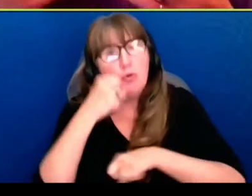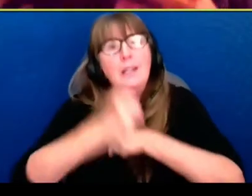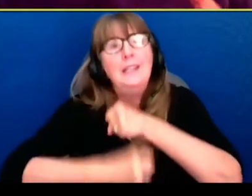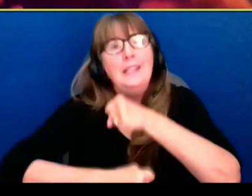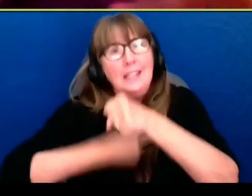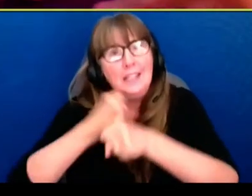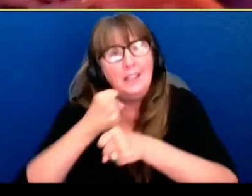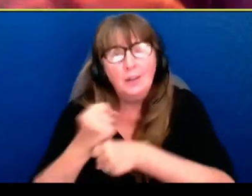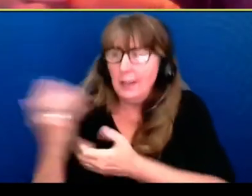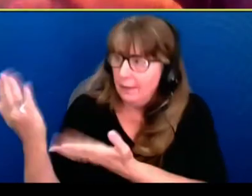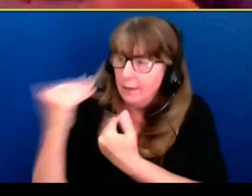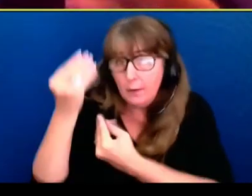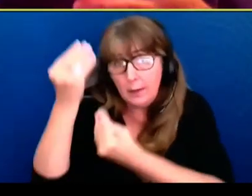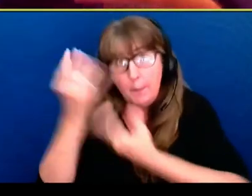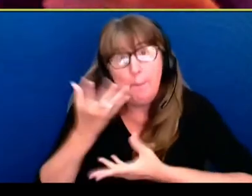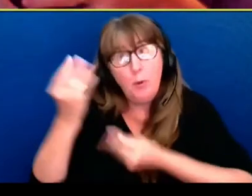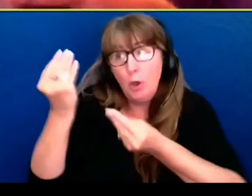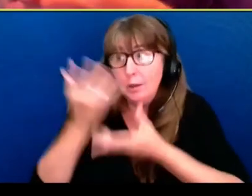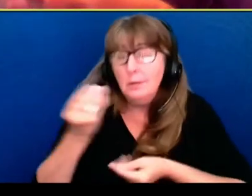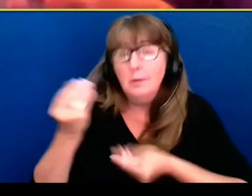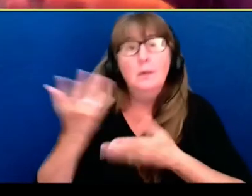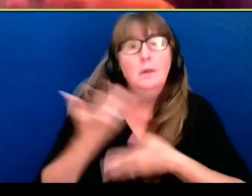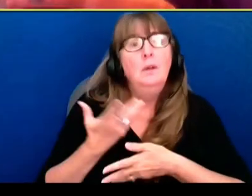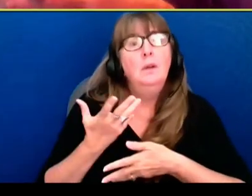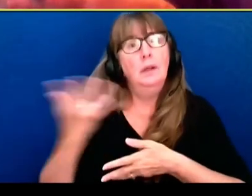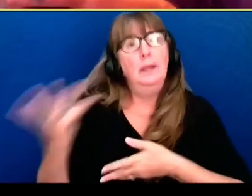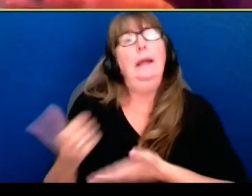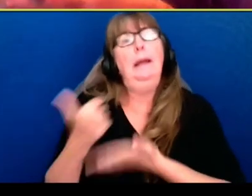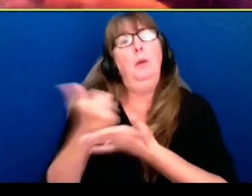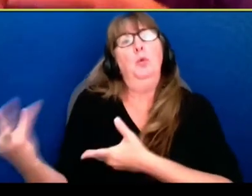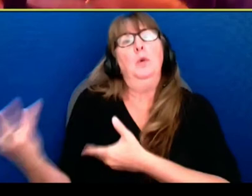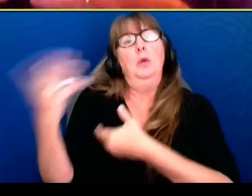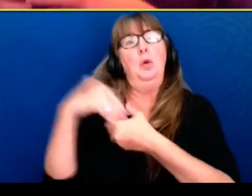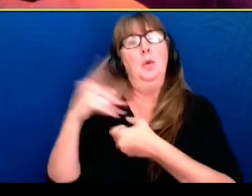This helps include them make them, it helps make them critical partners in their minds.